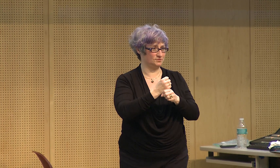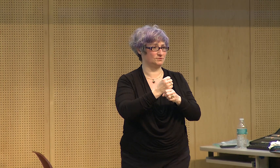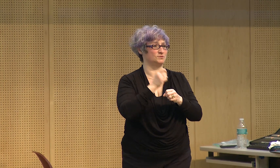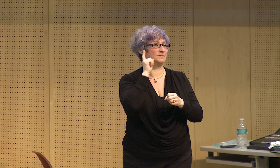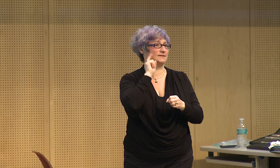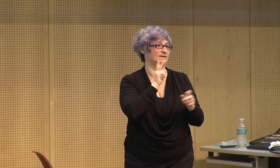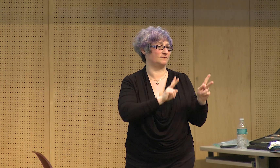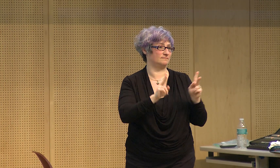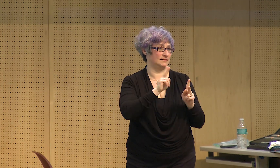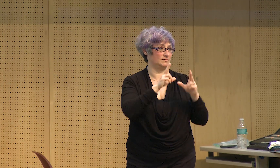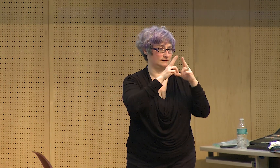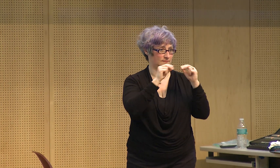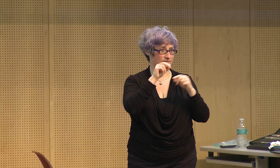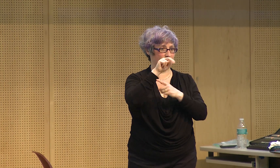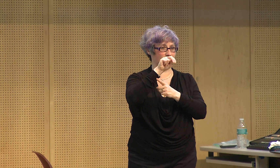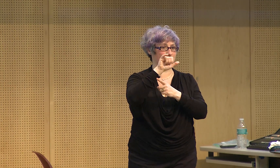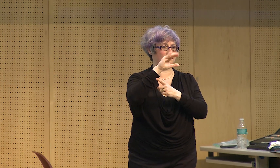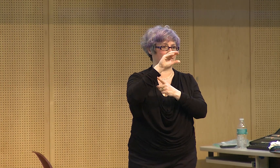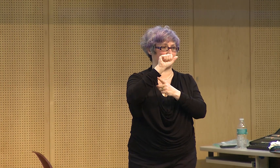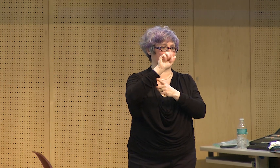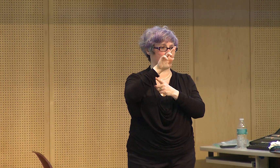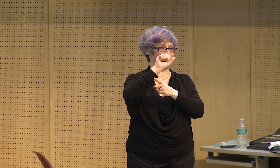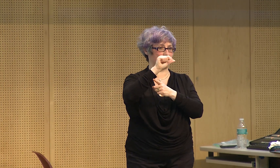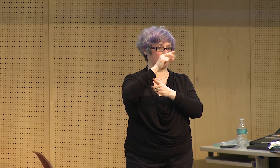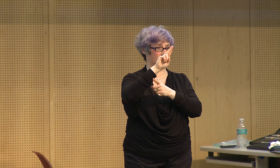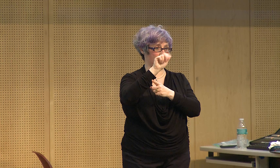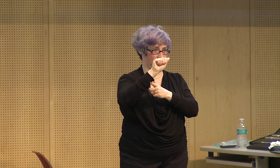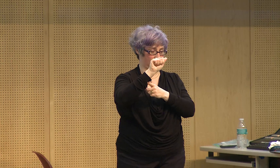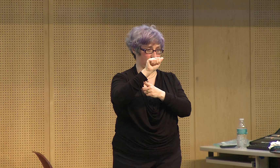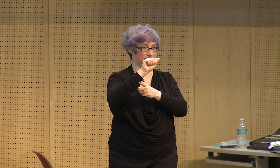I worked 23 years with Deaf people in Nicaragua.